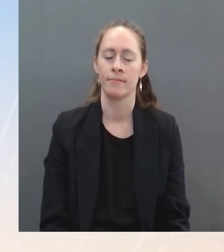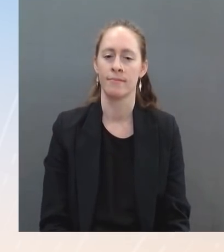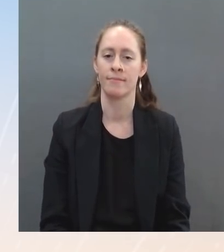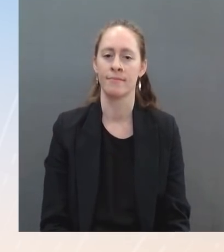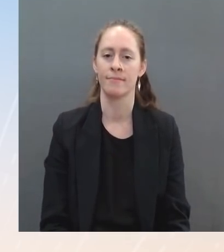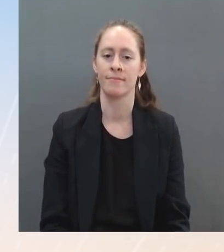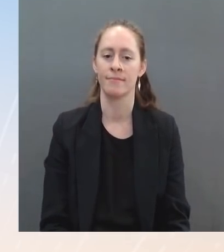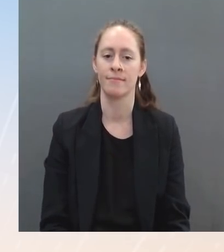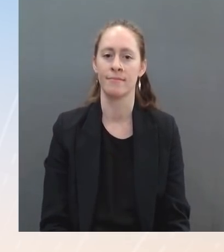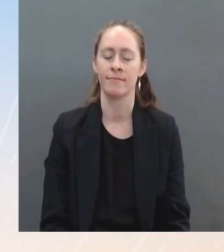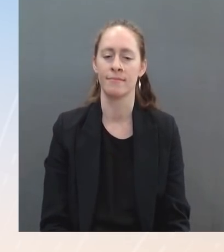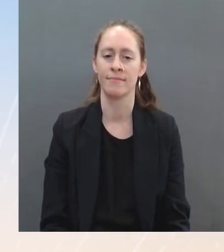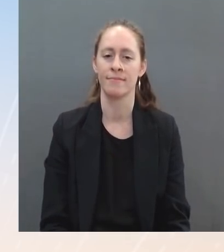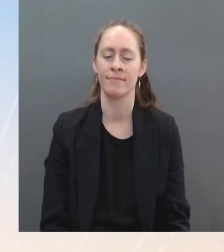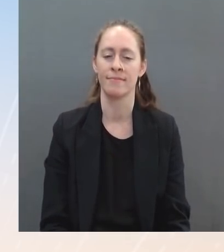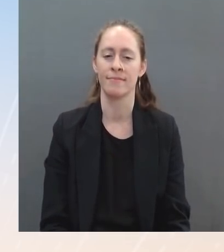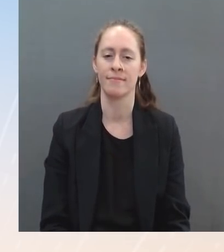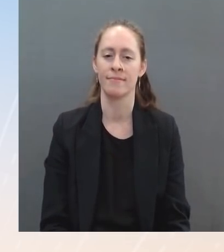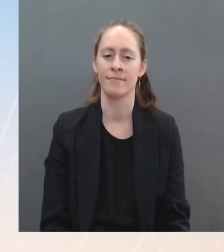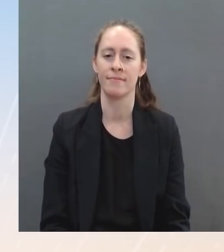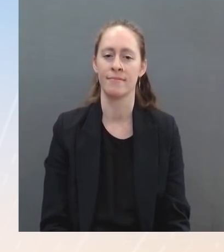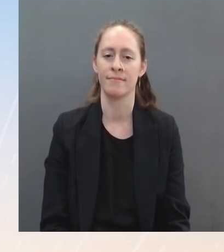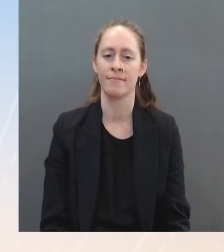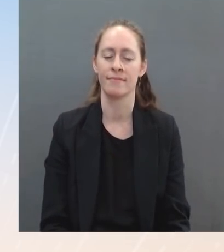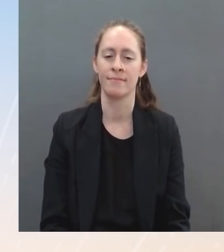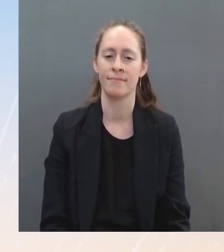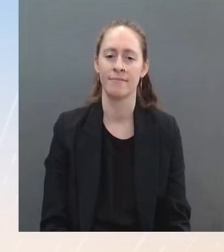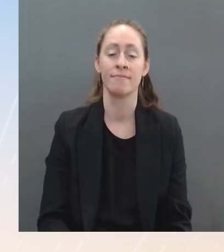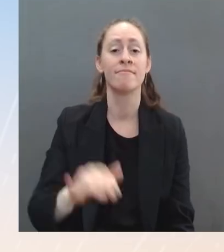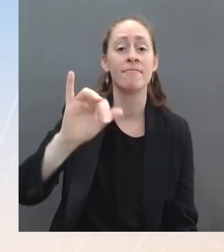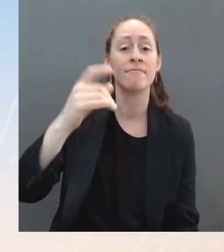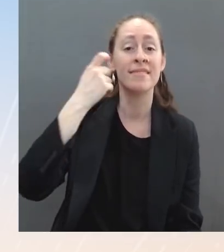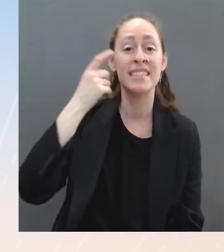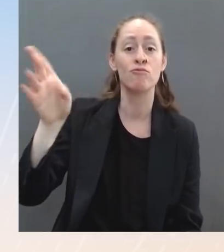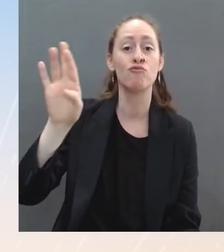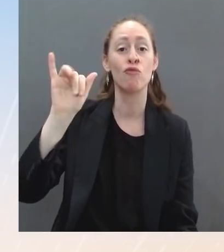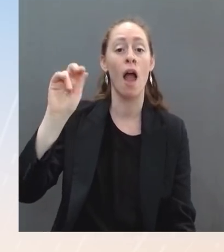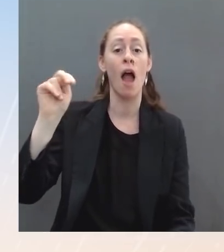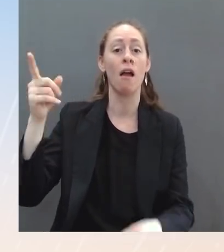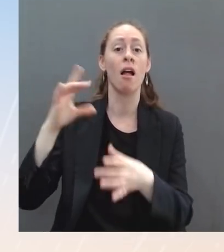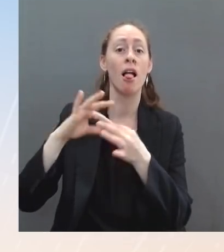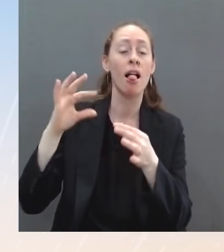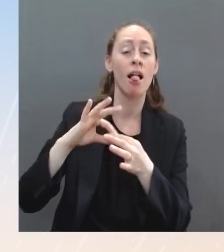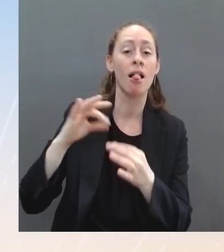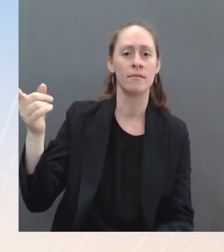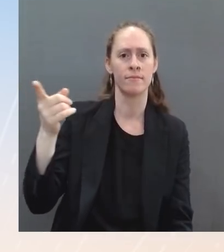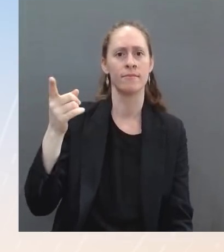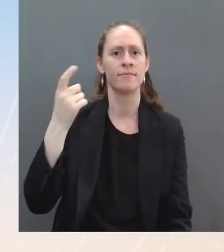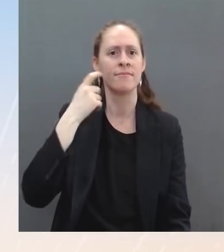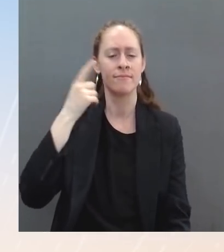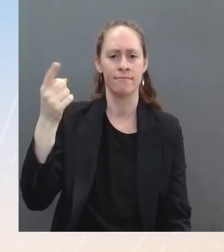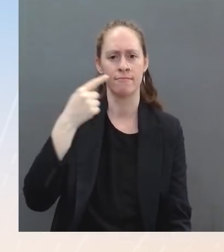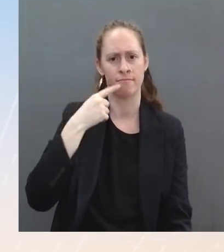the President has led a global effort to galvanize a response to this because he knows that rising prices at the pump hurt families,